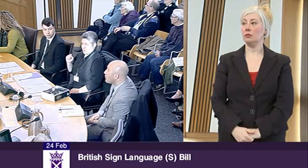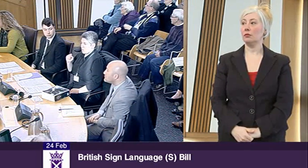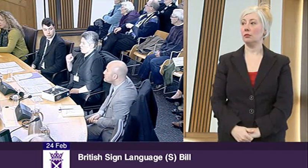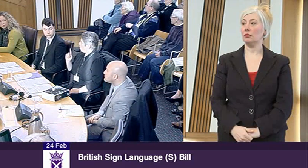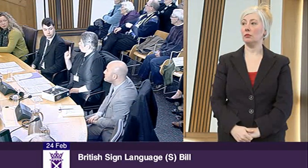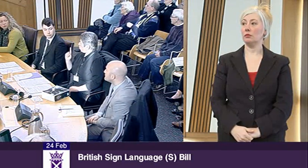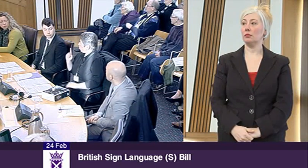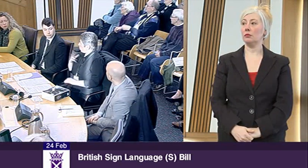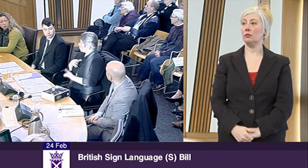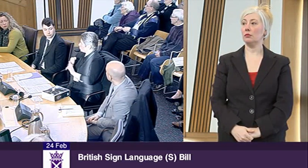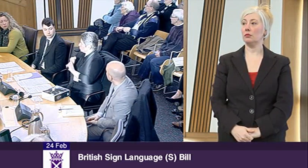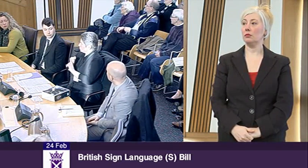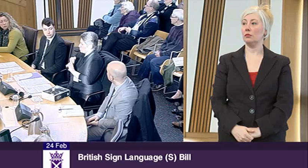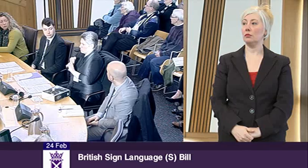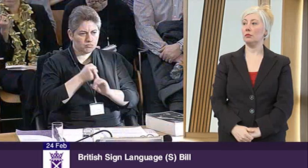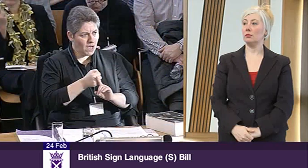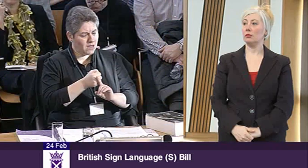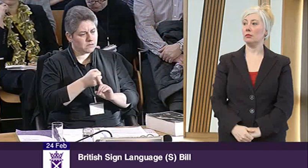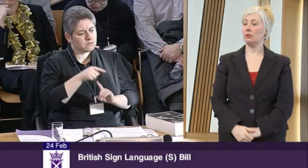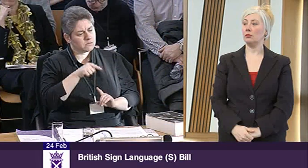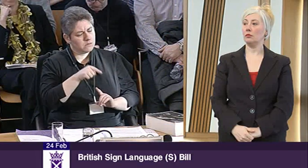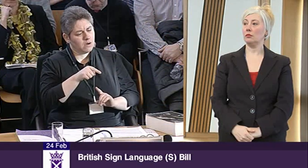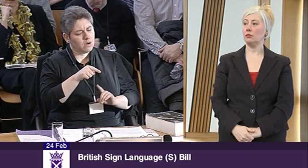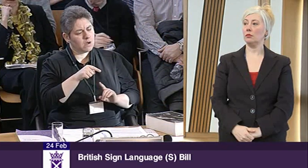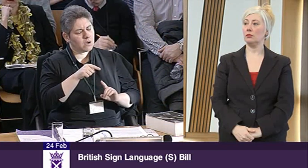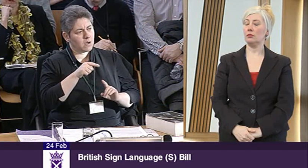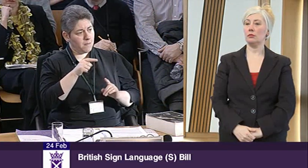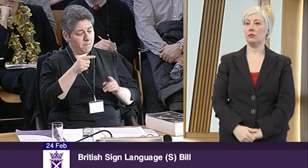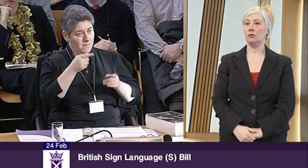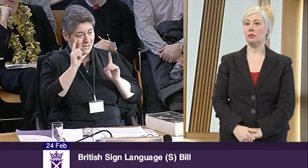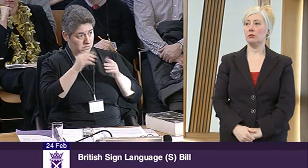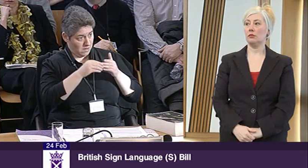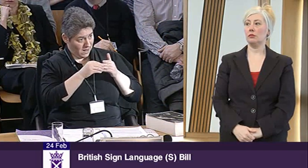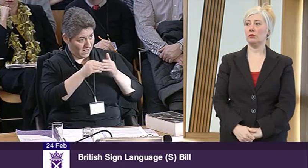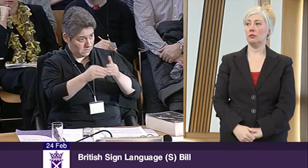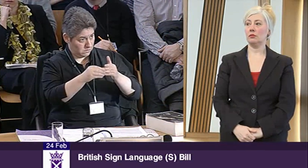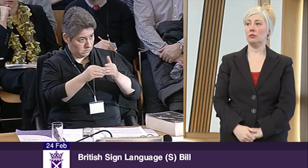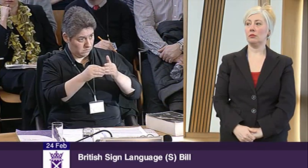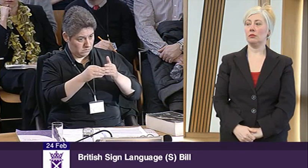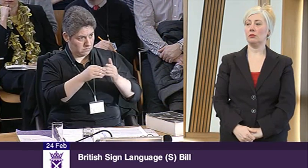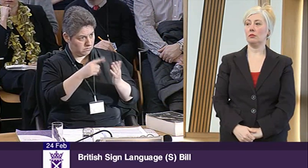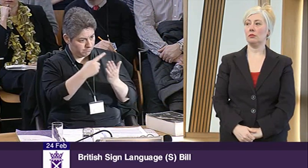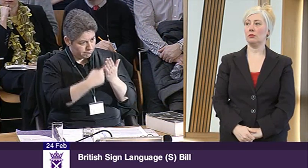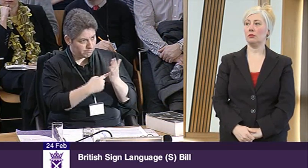Avril Hepner: We have talked about the minister taking the lead in terms of Parliament and